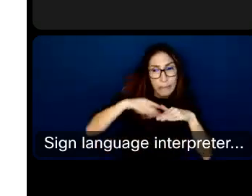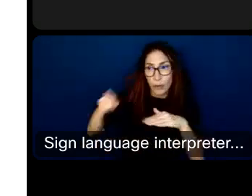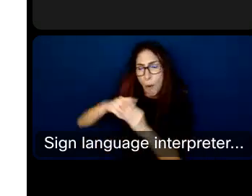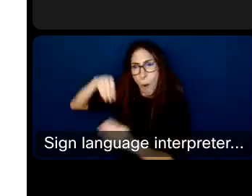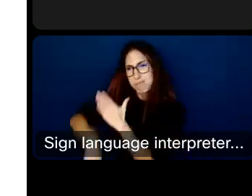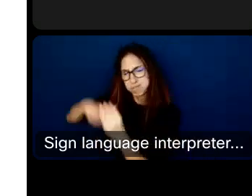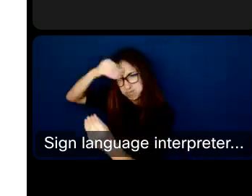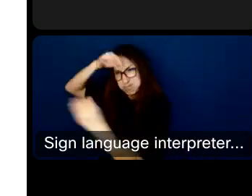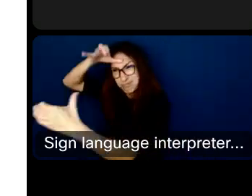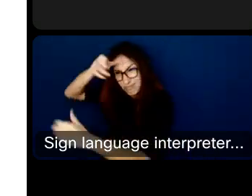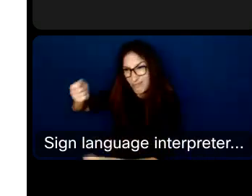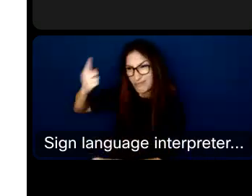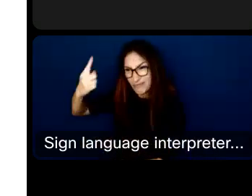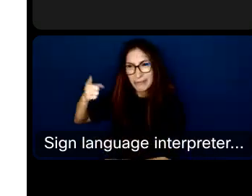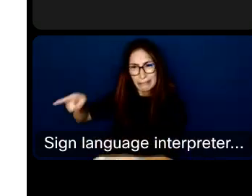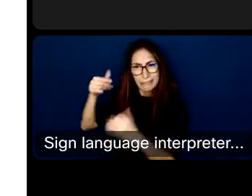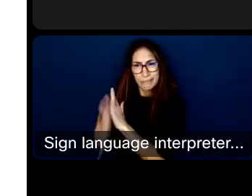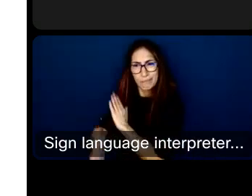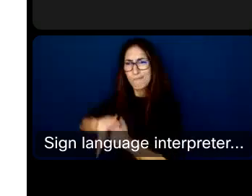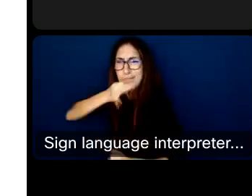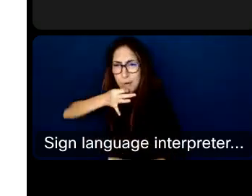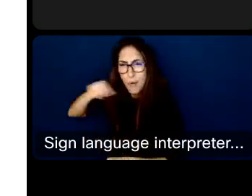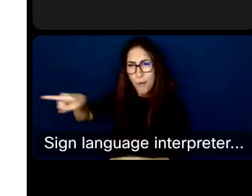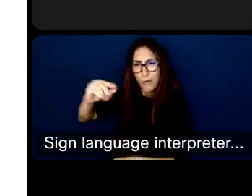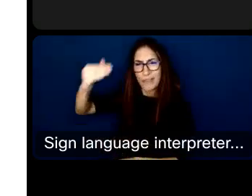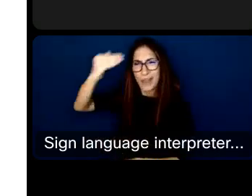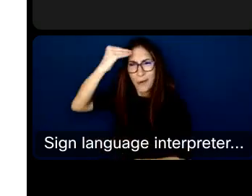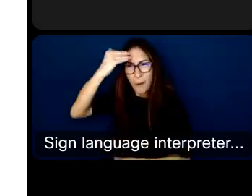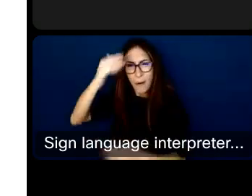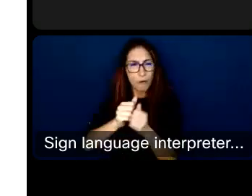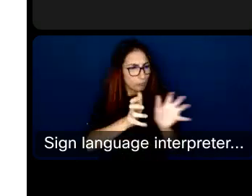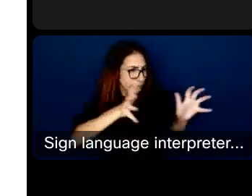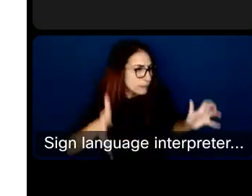HIV? It helps people connect with each other. It's a trusted